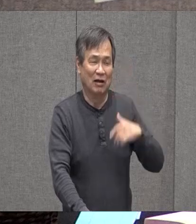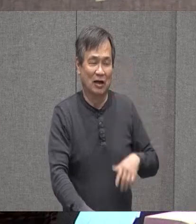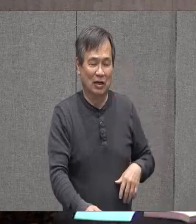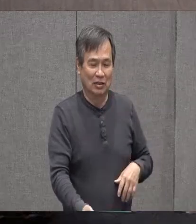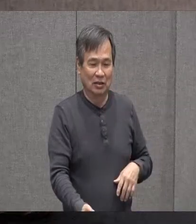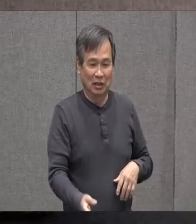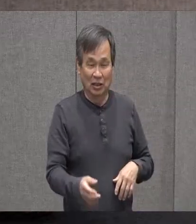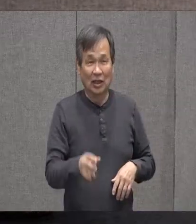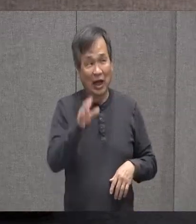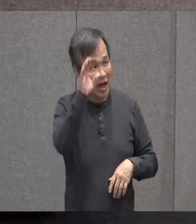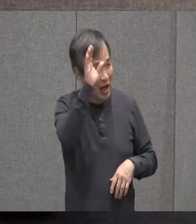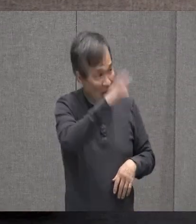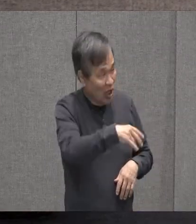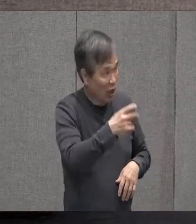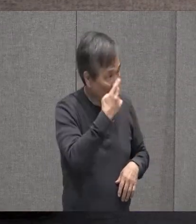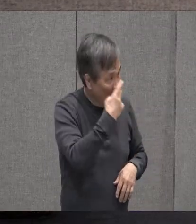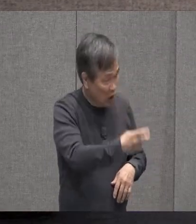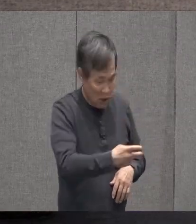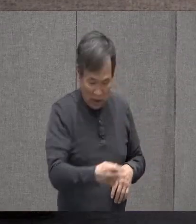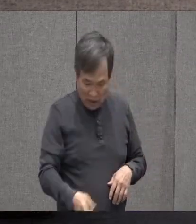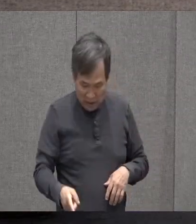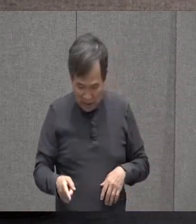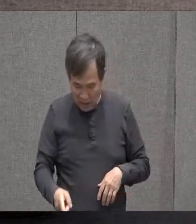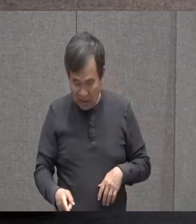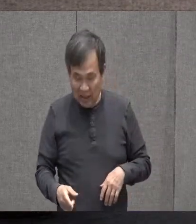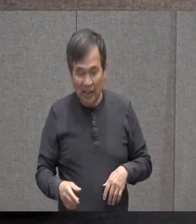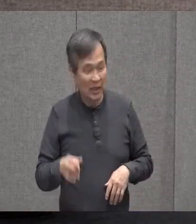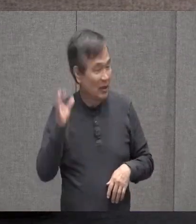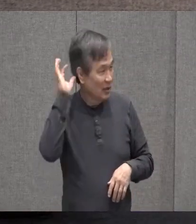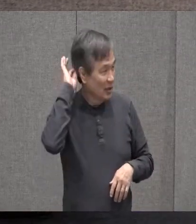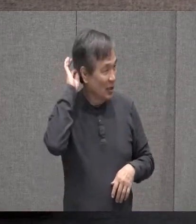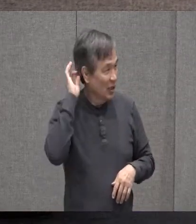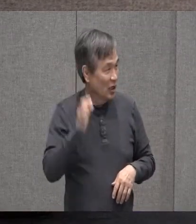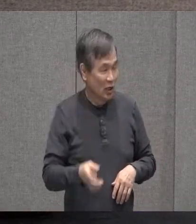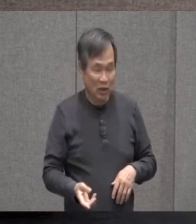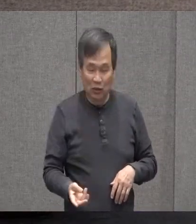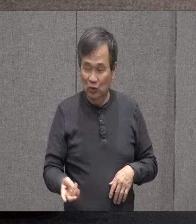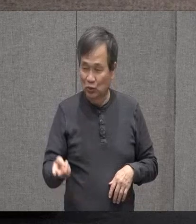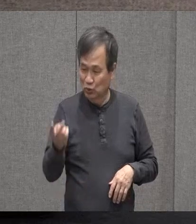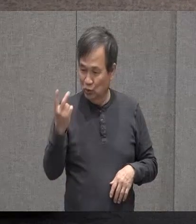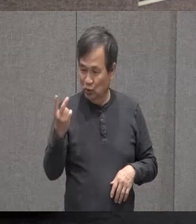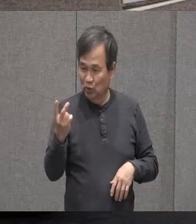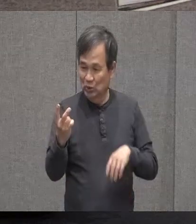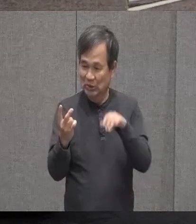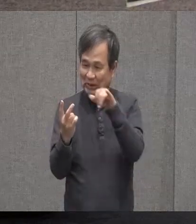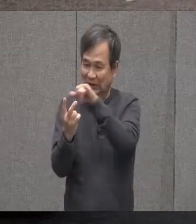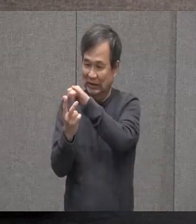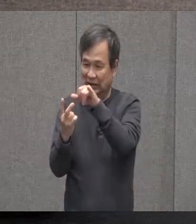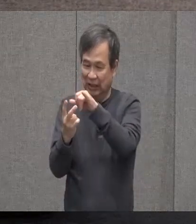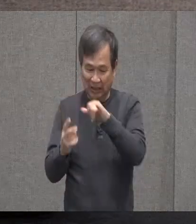"Look," she shouted. "I've pulled out two hair pins exactly alike "and two purses."